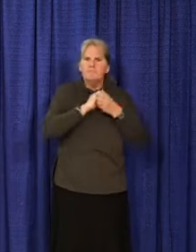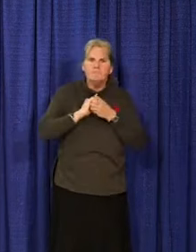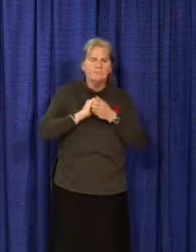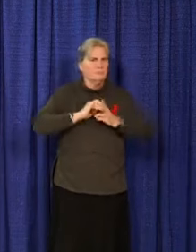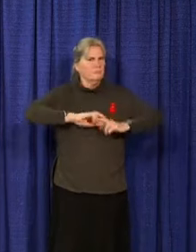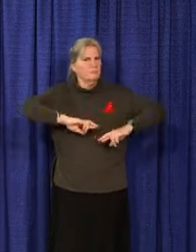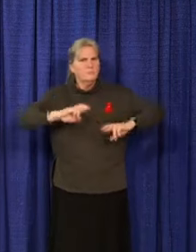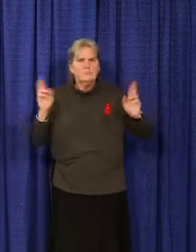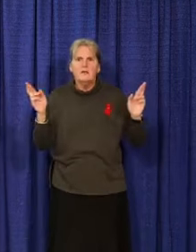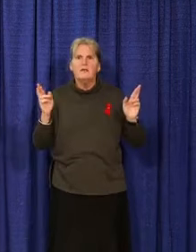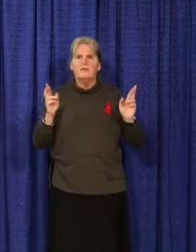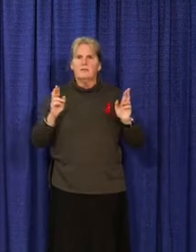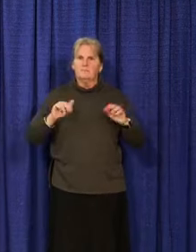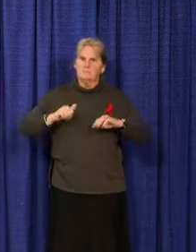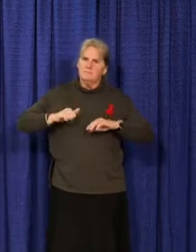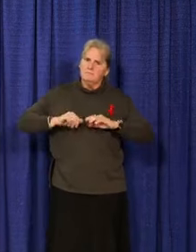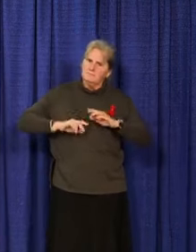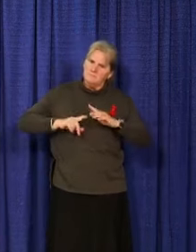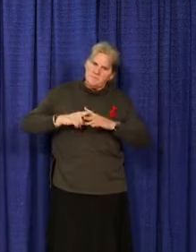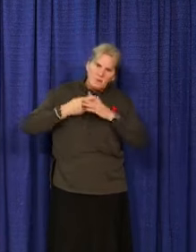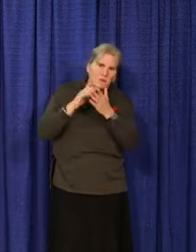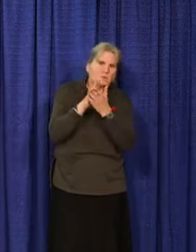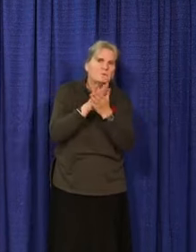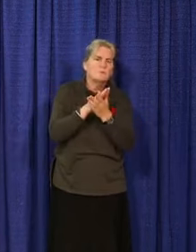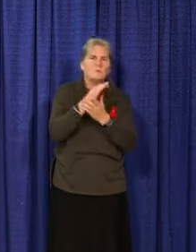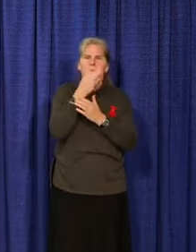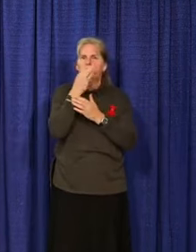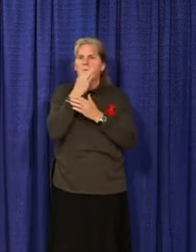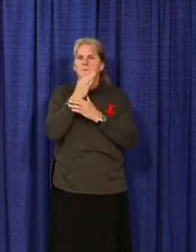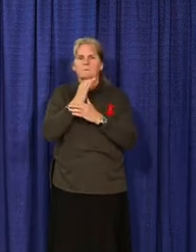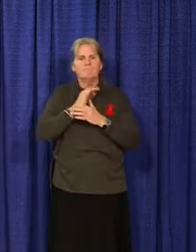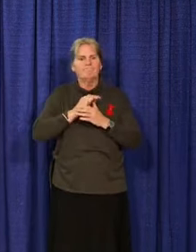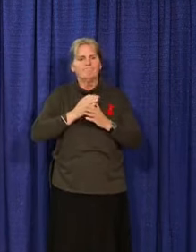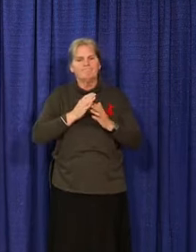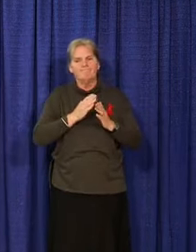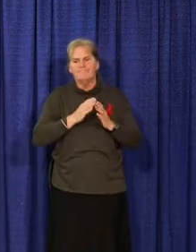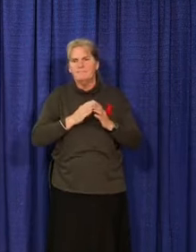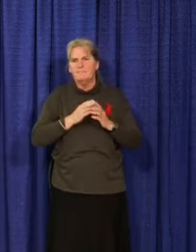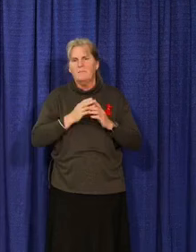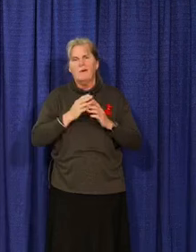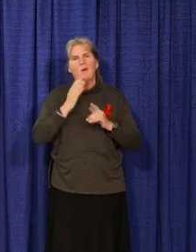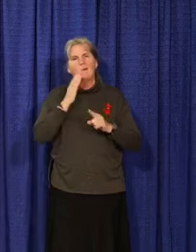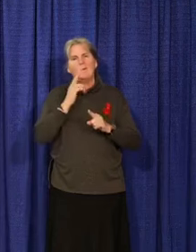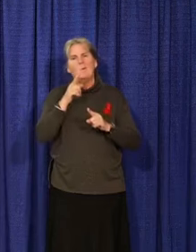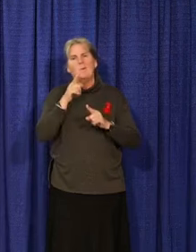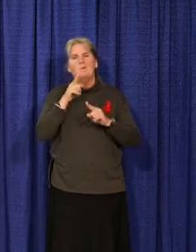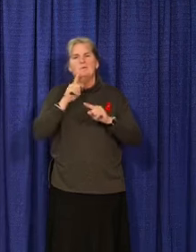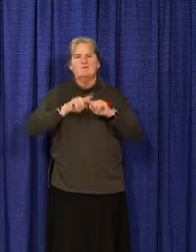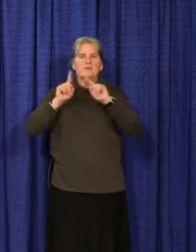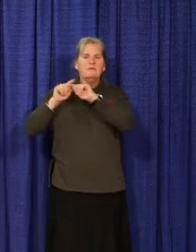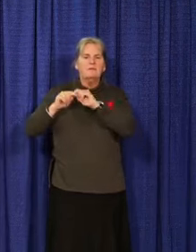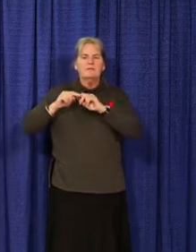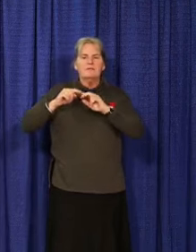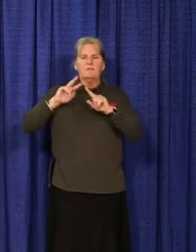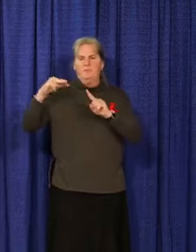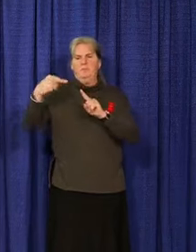process of being prepared for school. We know there is a variety of opinions or concerns out there,